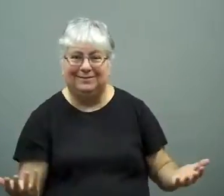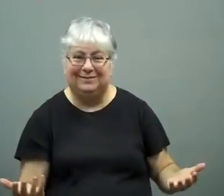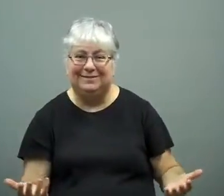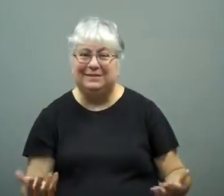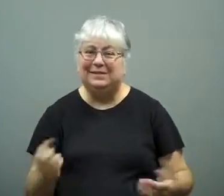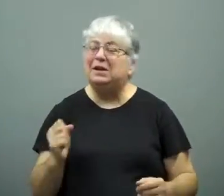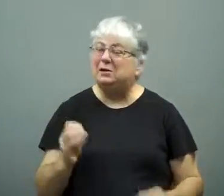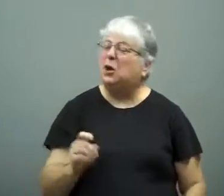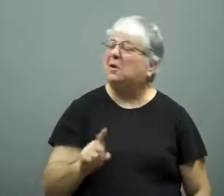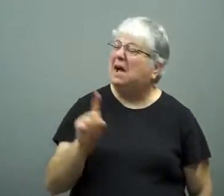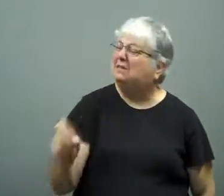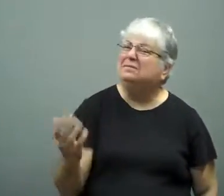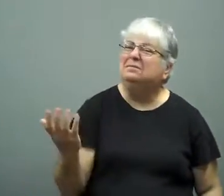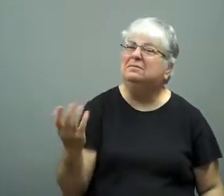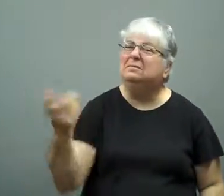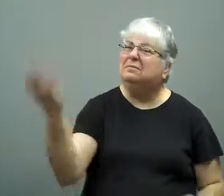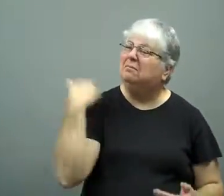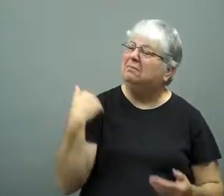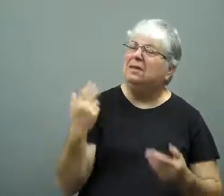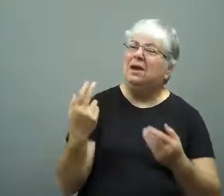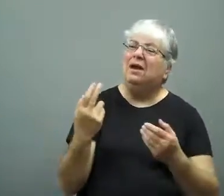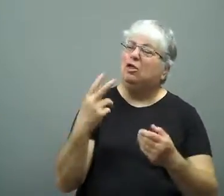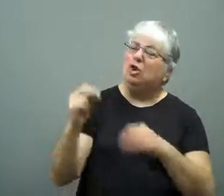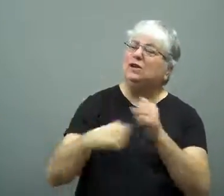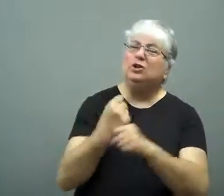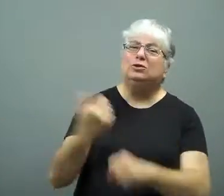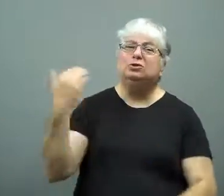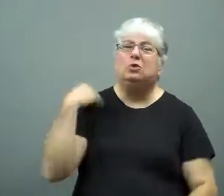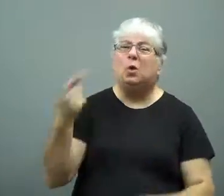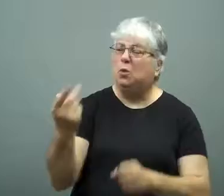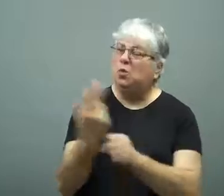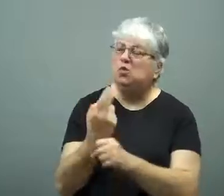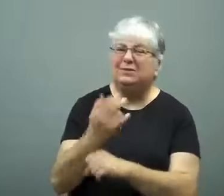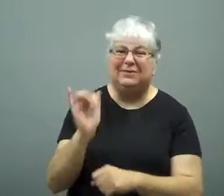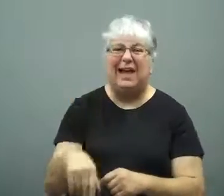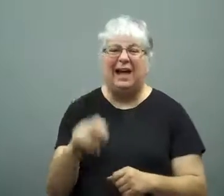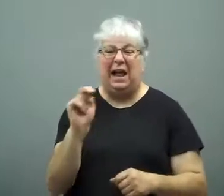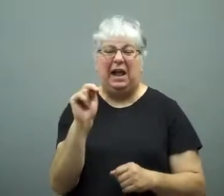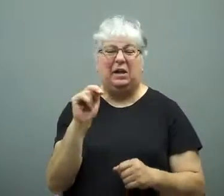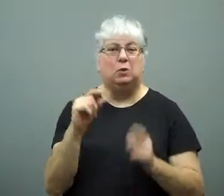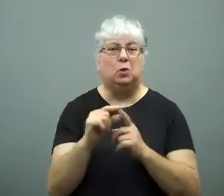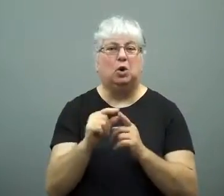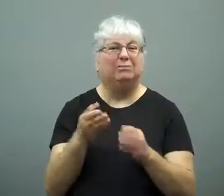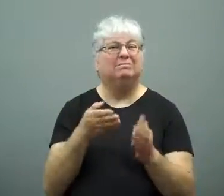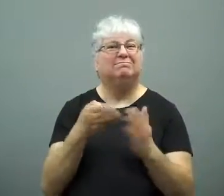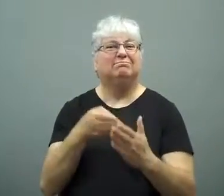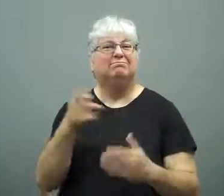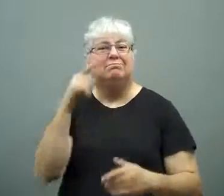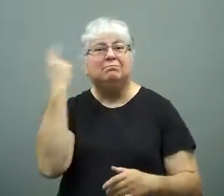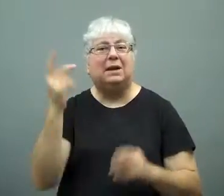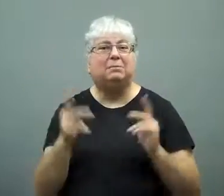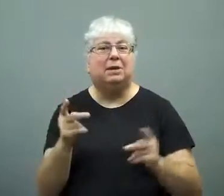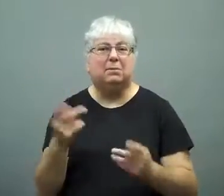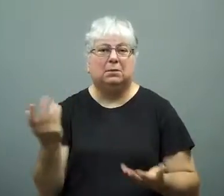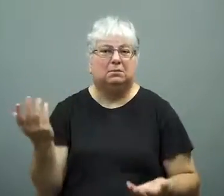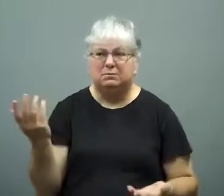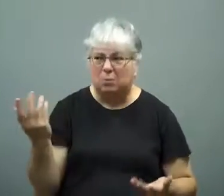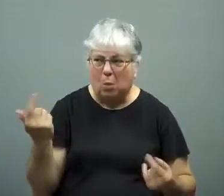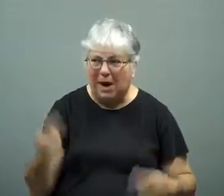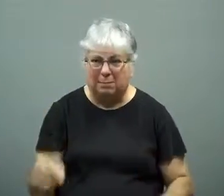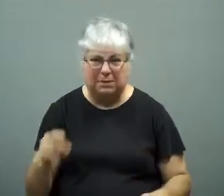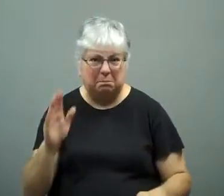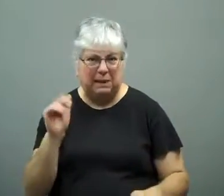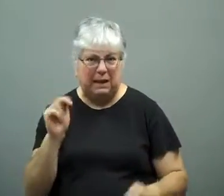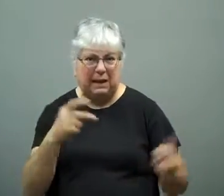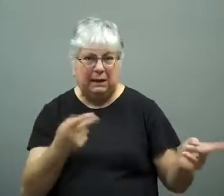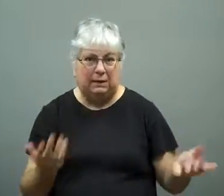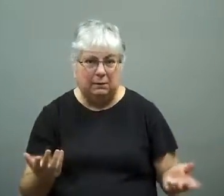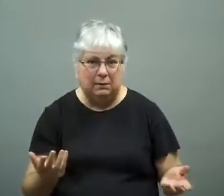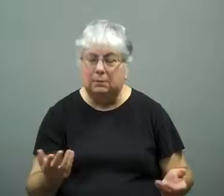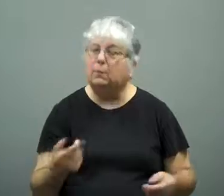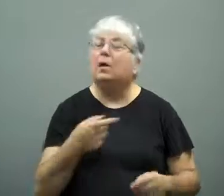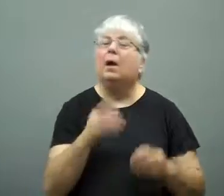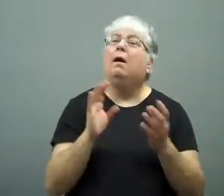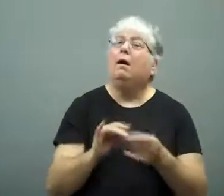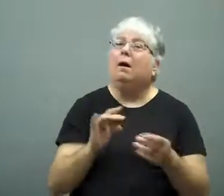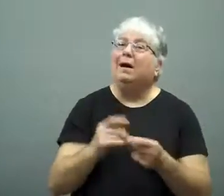She was asked about the bank situation 30 years ago when she used the N word.